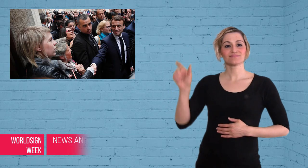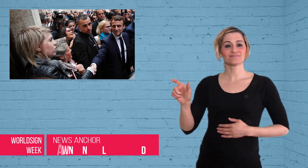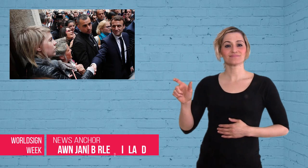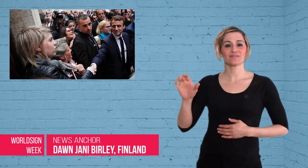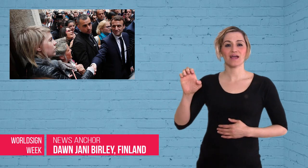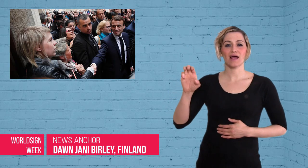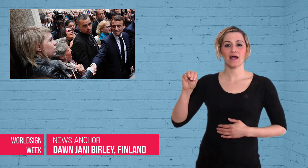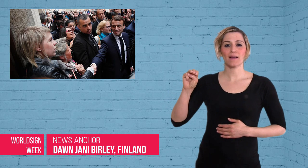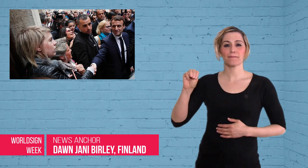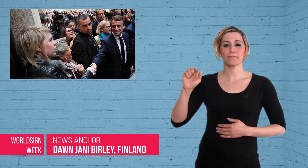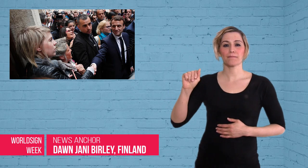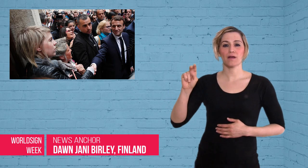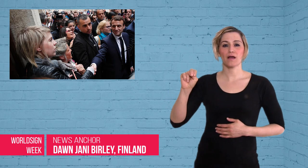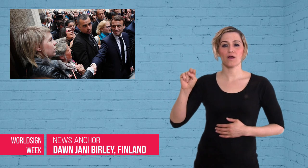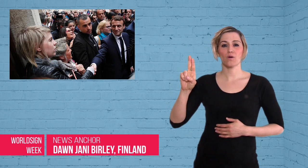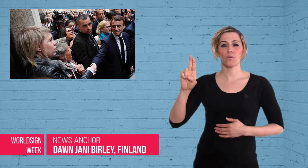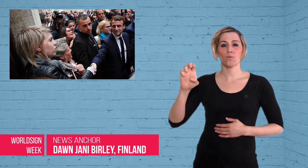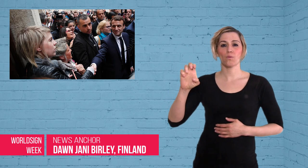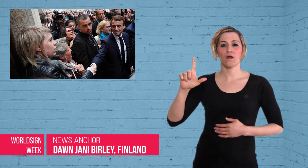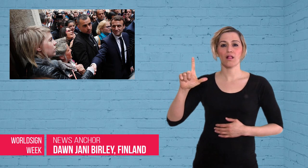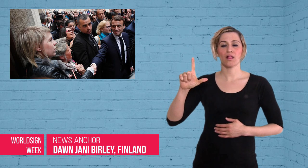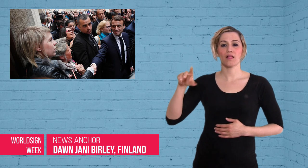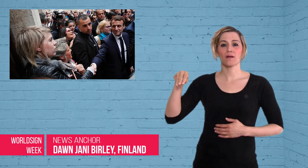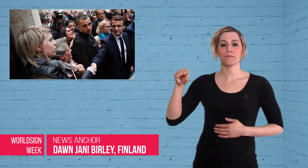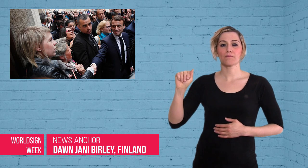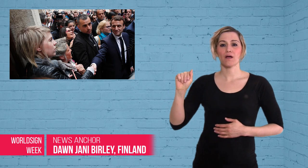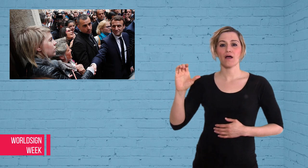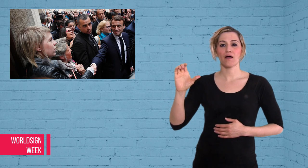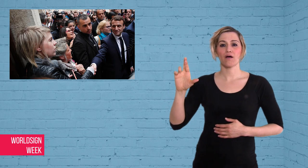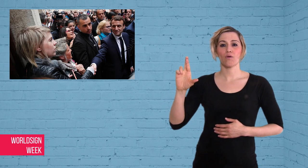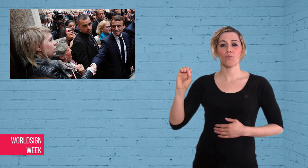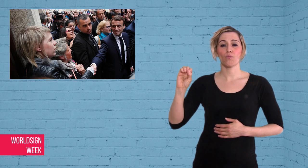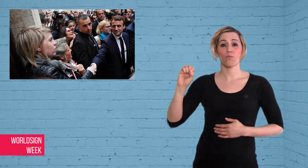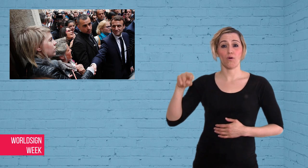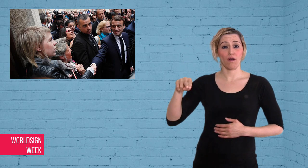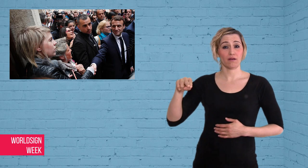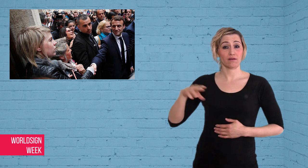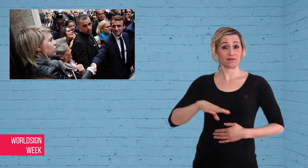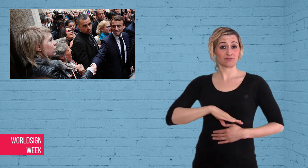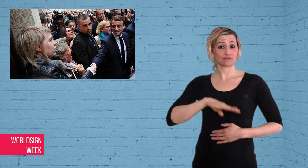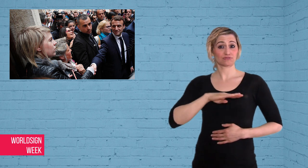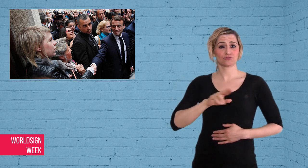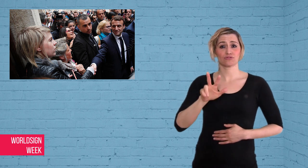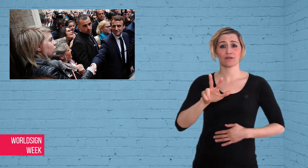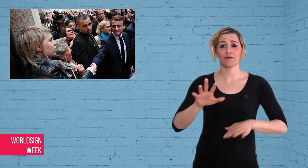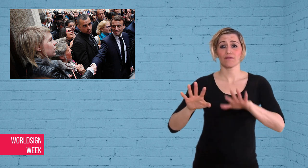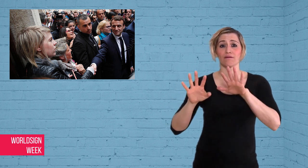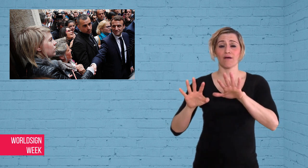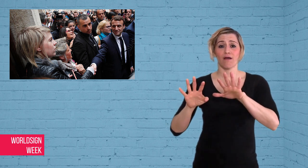Dawn: Emmanuel Macron, 39, became